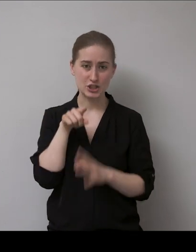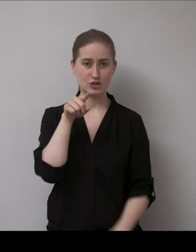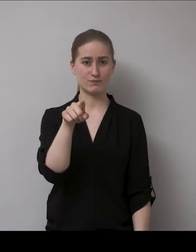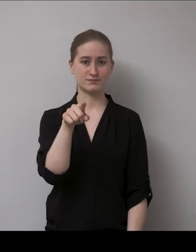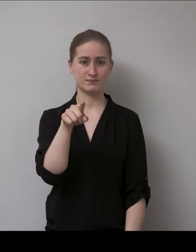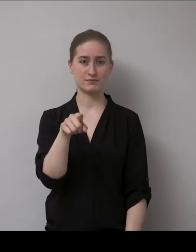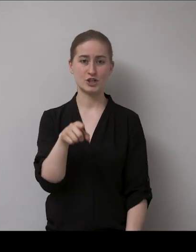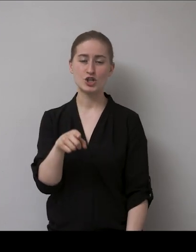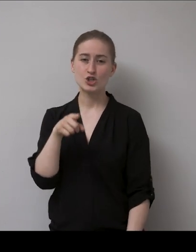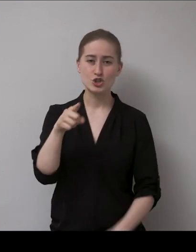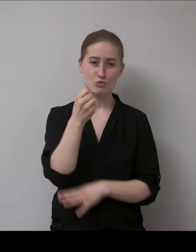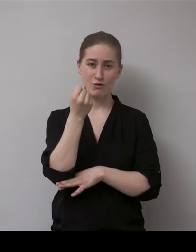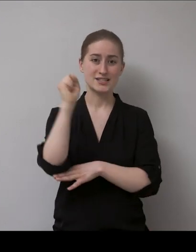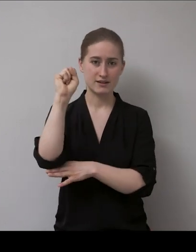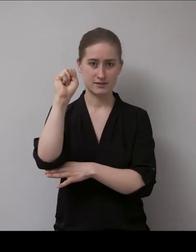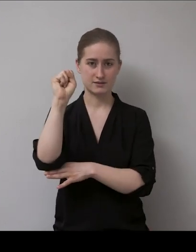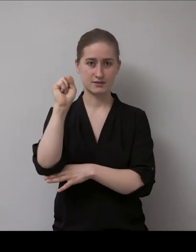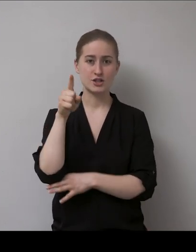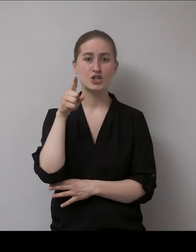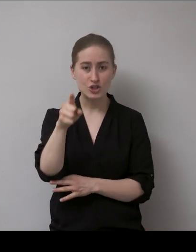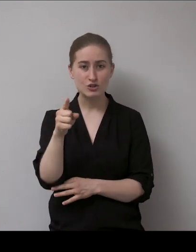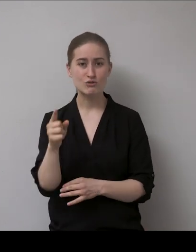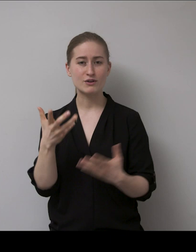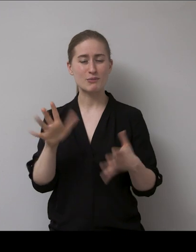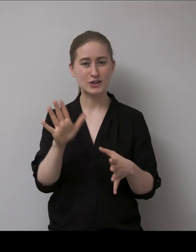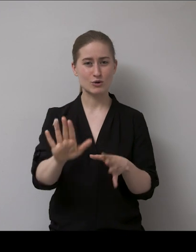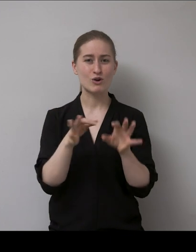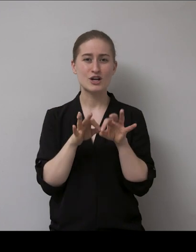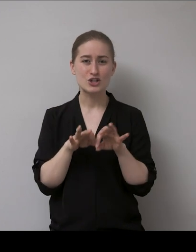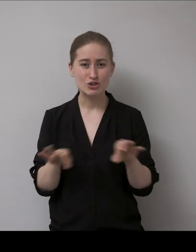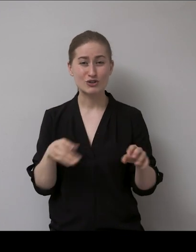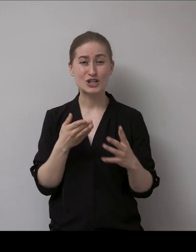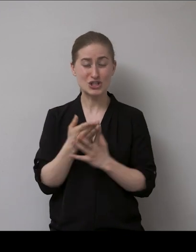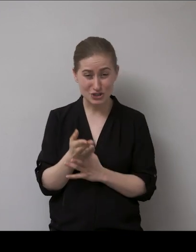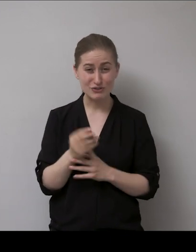You are resilient. You have completed your degrees during a global pandemic.